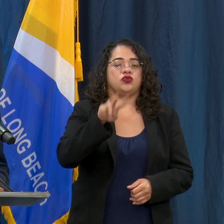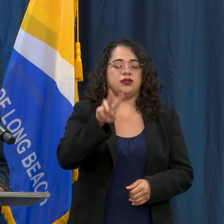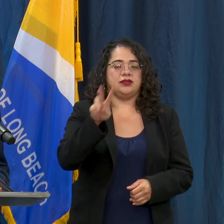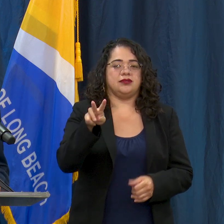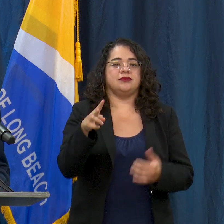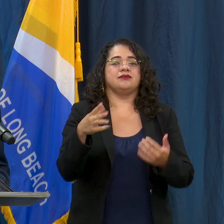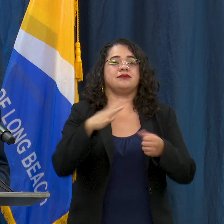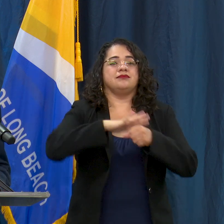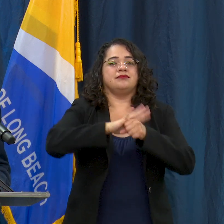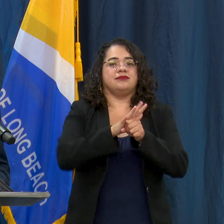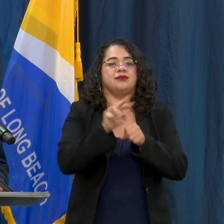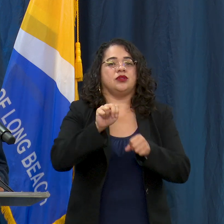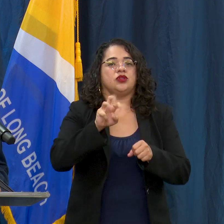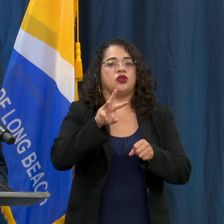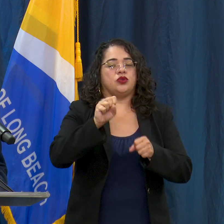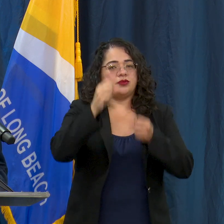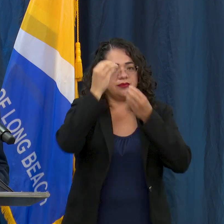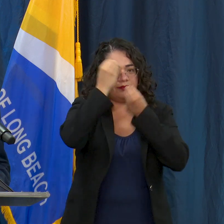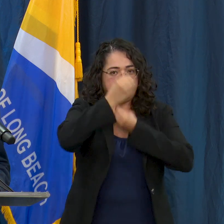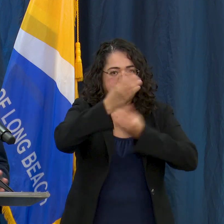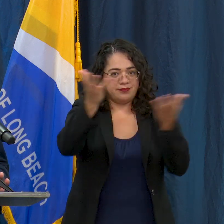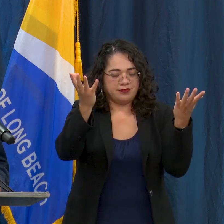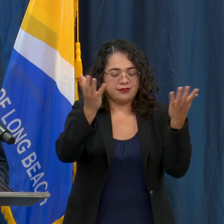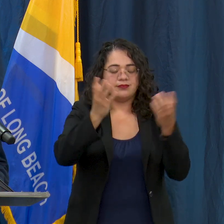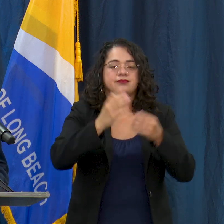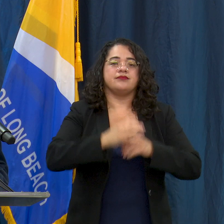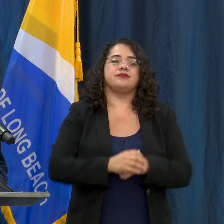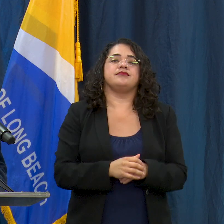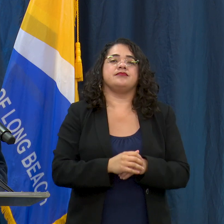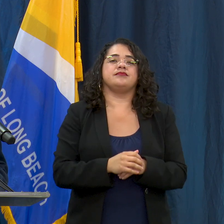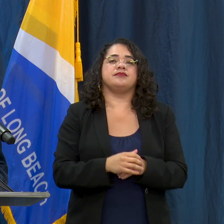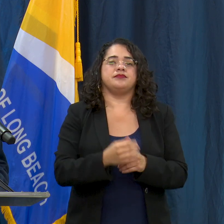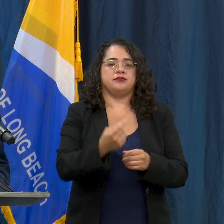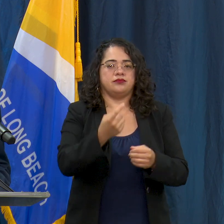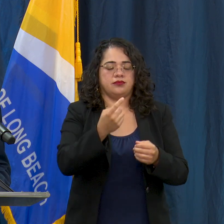community and press updates. We'll do questions like we always do at